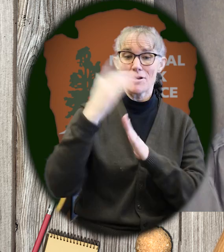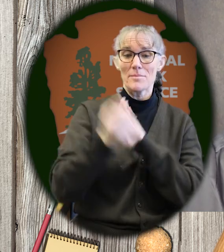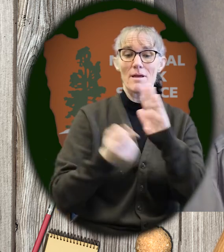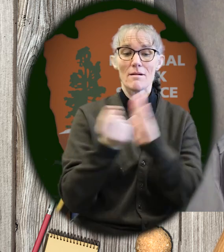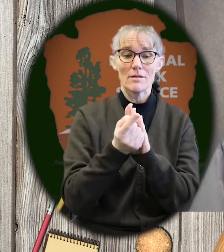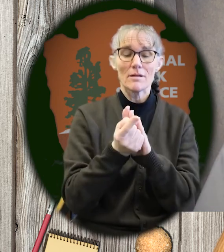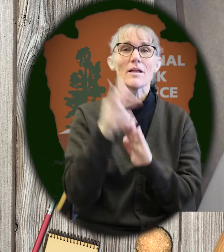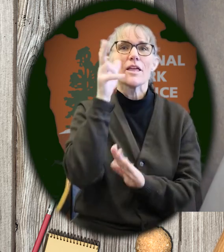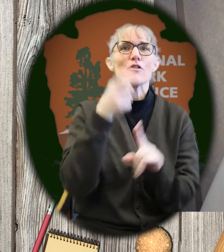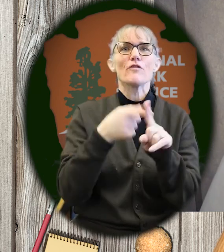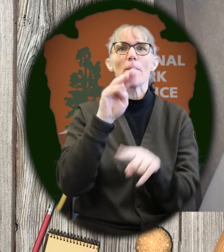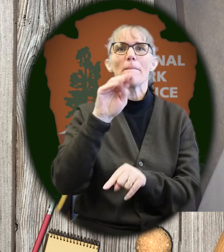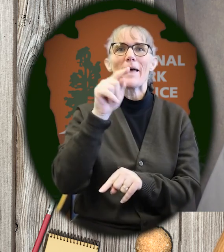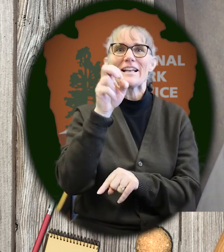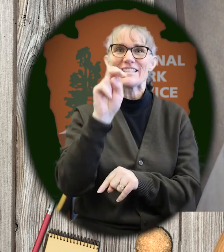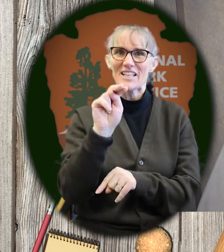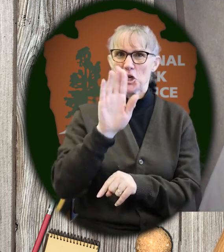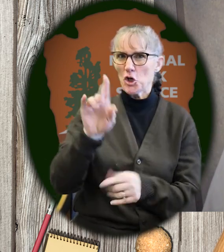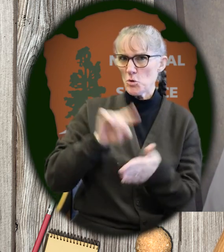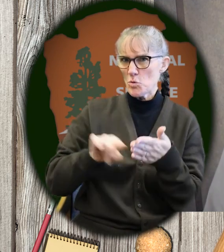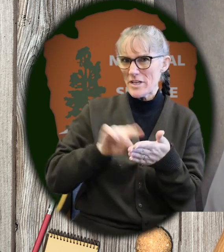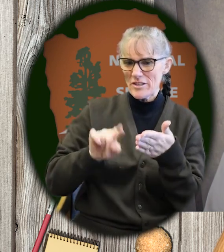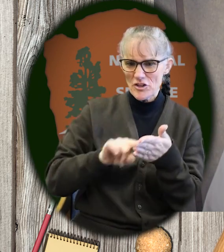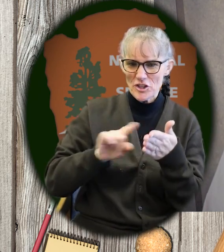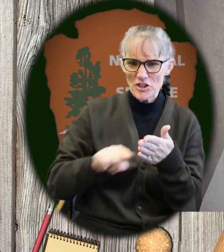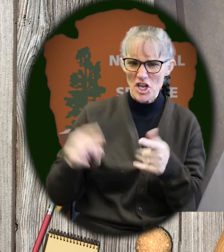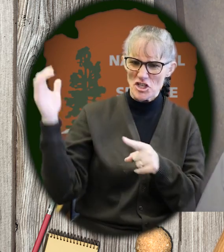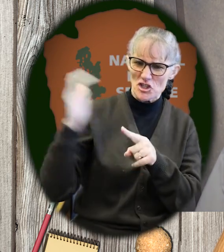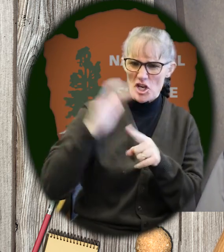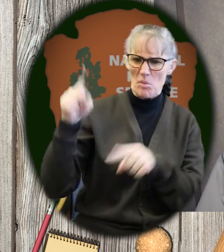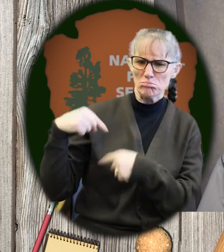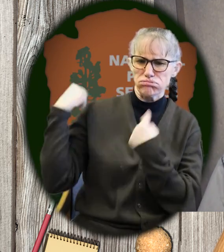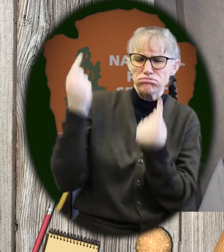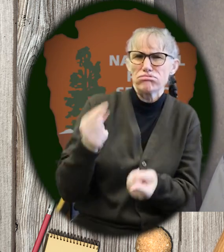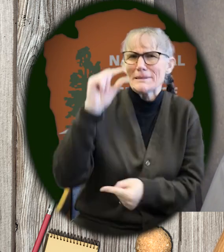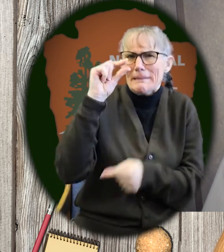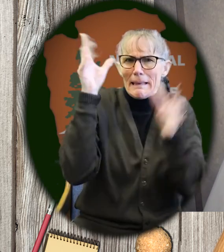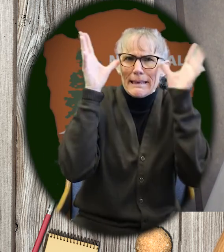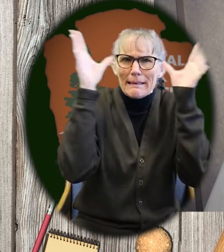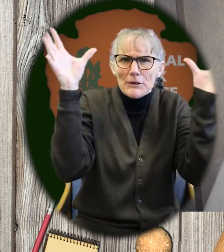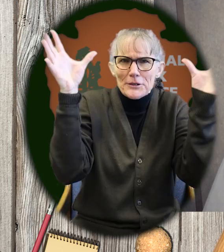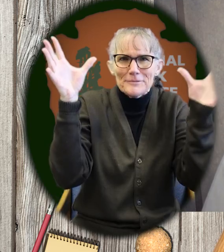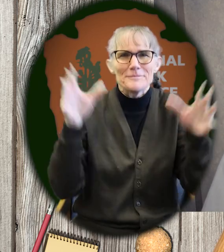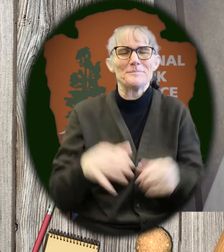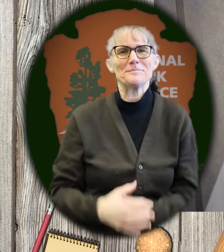we'll hear from Mattison and her research on the tiniest deer you'll ever see. See you then.